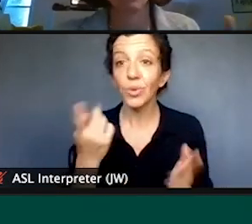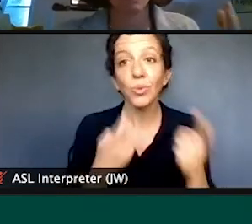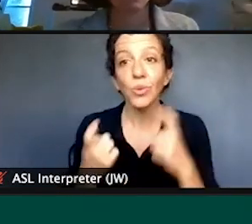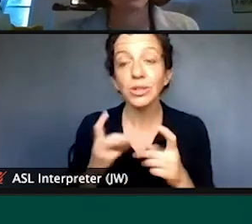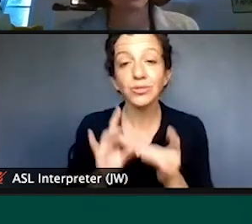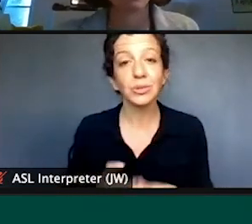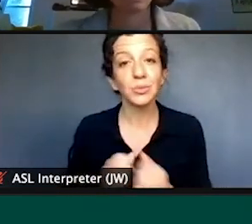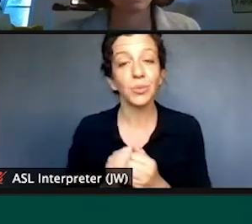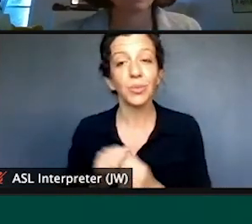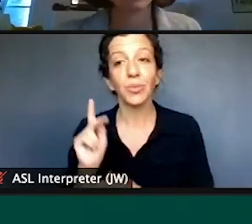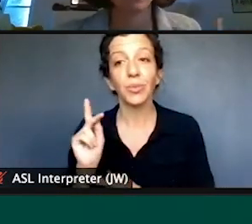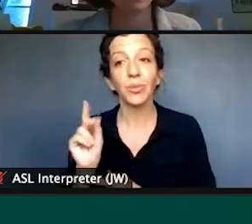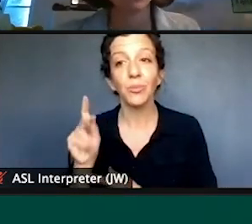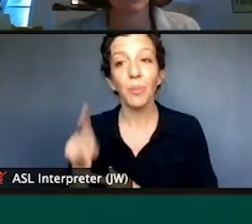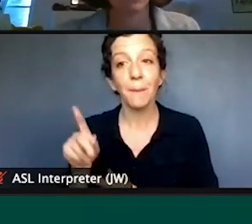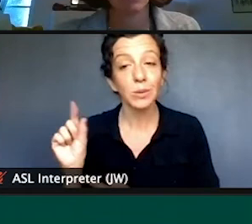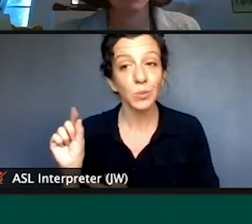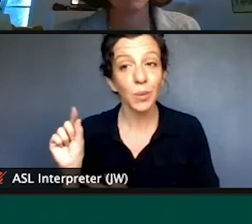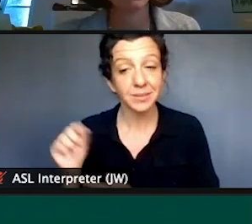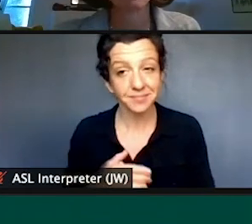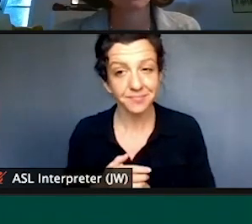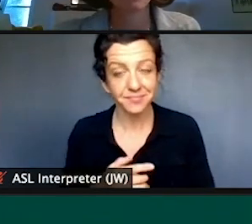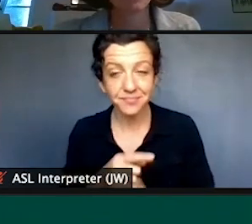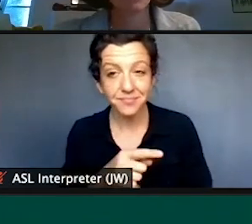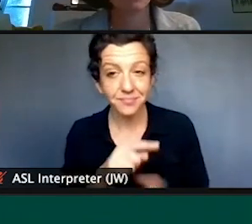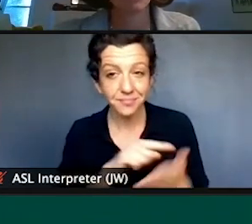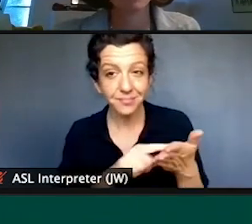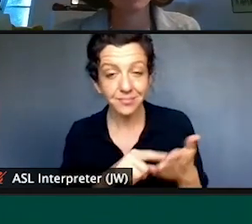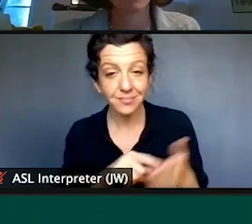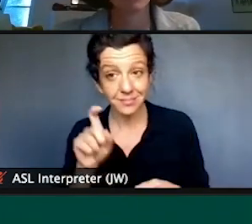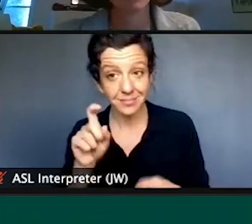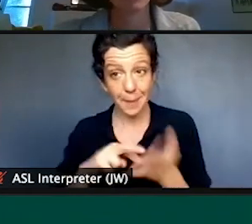that was passed in 2016, which I mentioned is